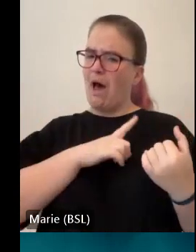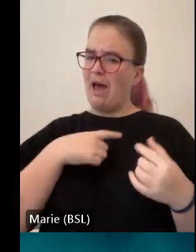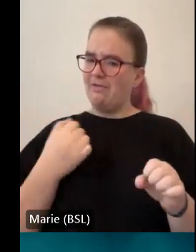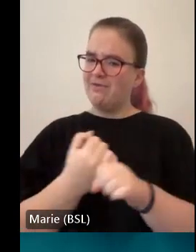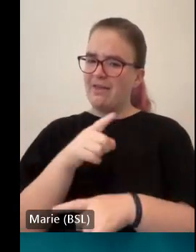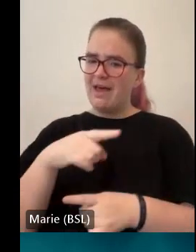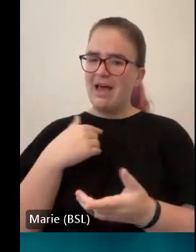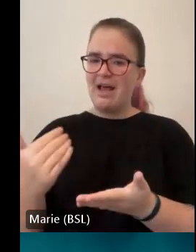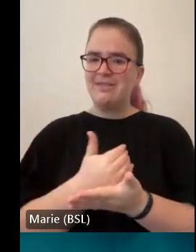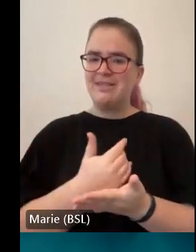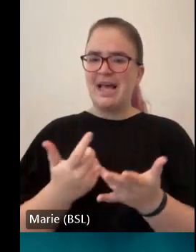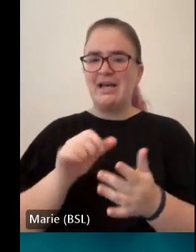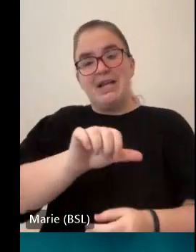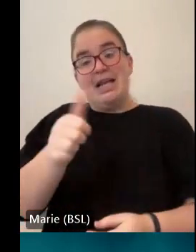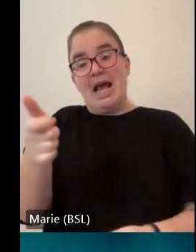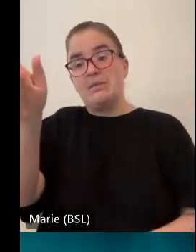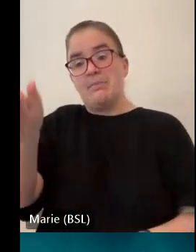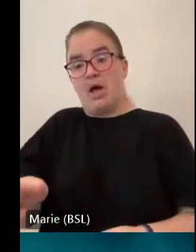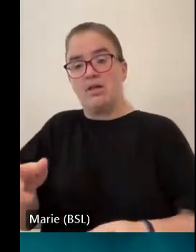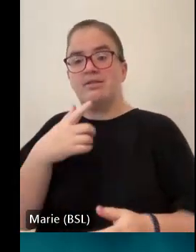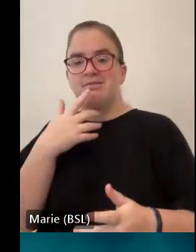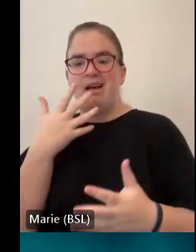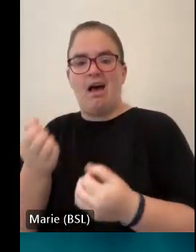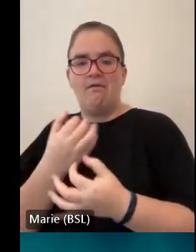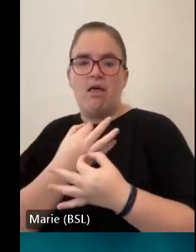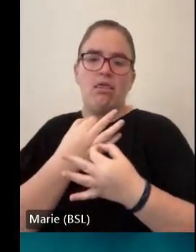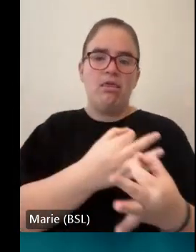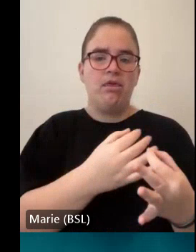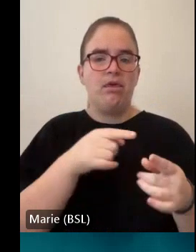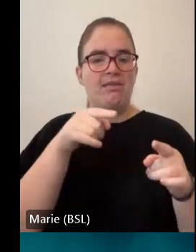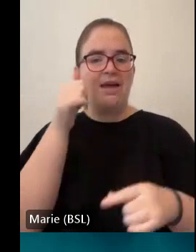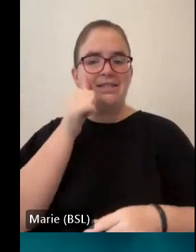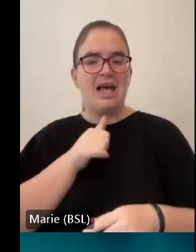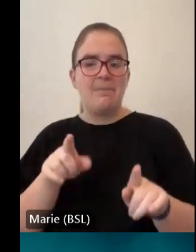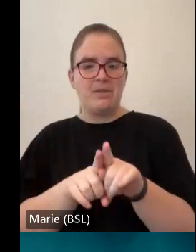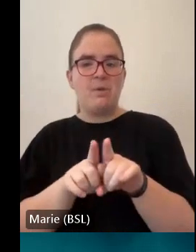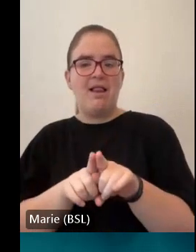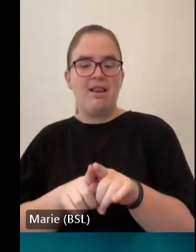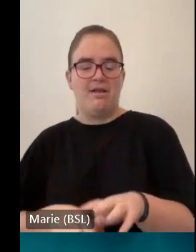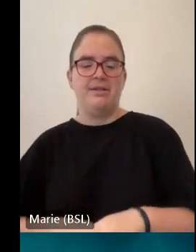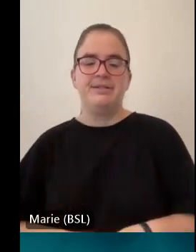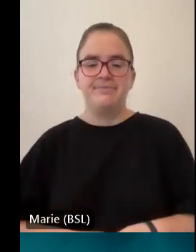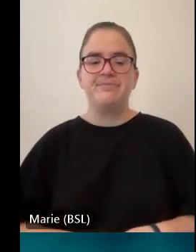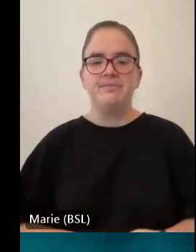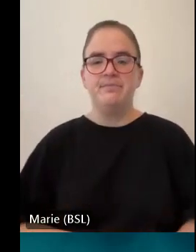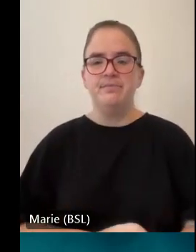Because what it does is it prevents other people falling victim to the same profile or the same scammer.